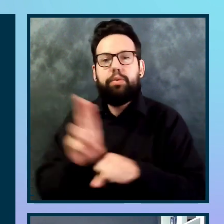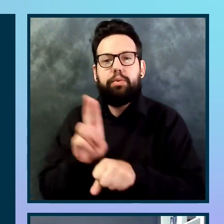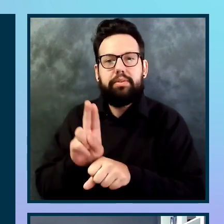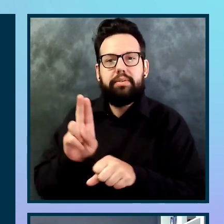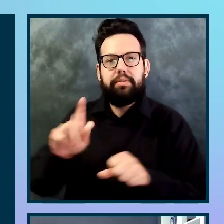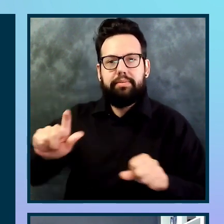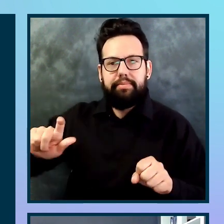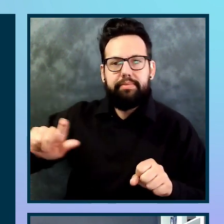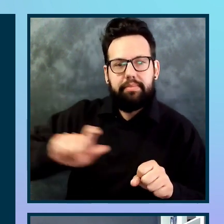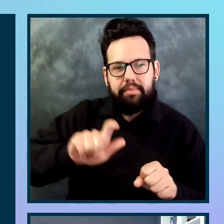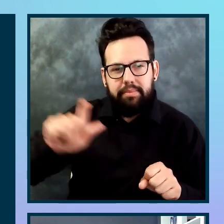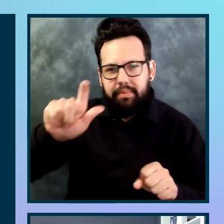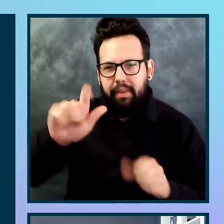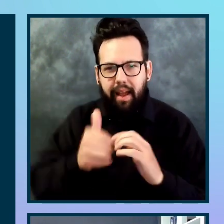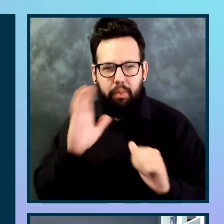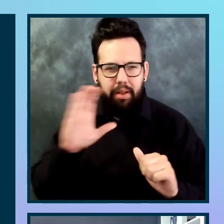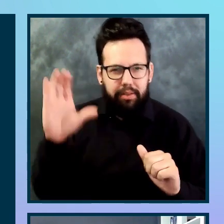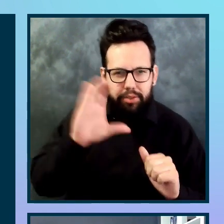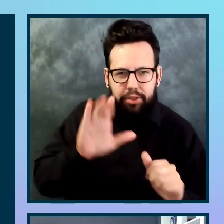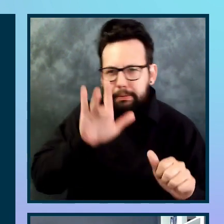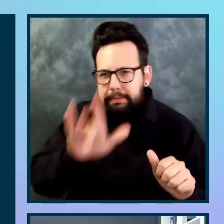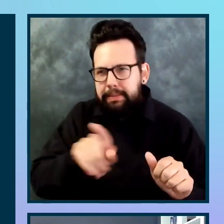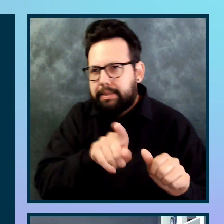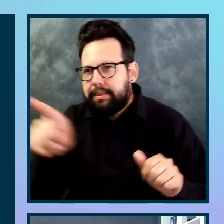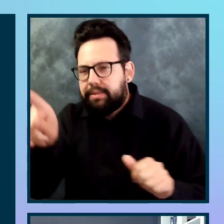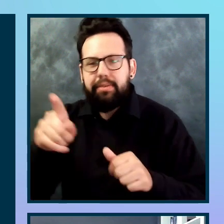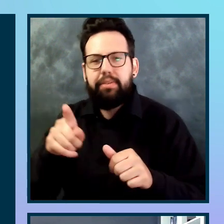how do I navigate this entire area using my keyword?